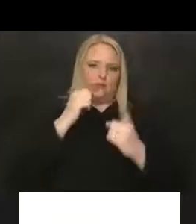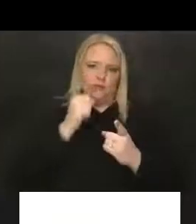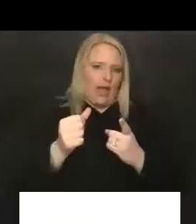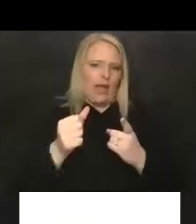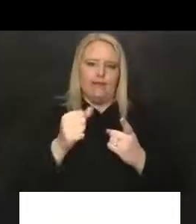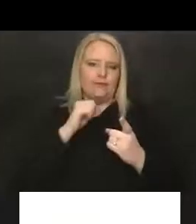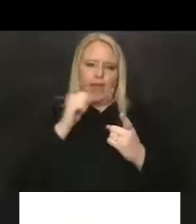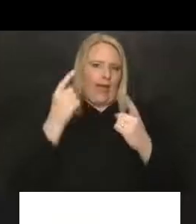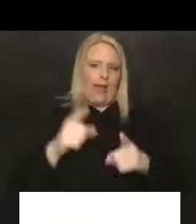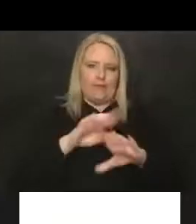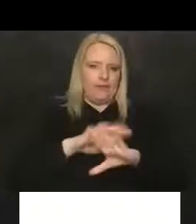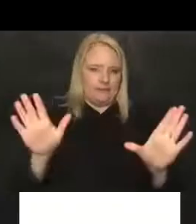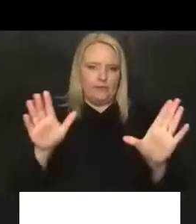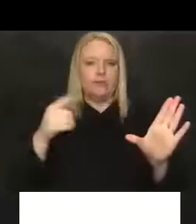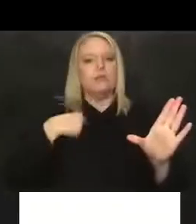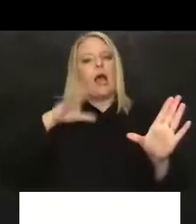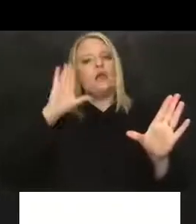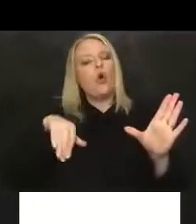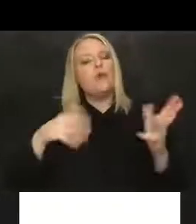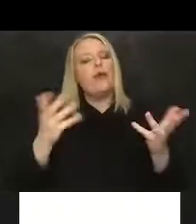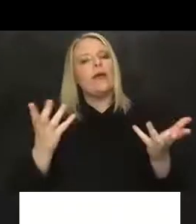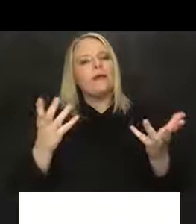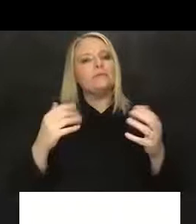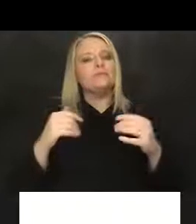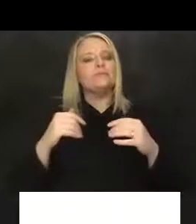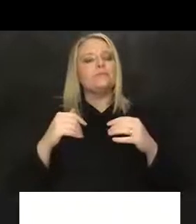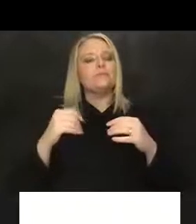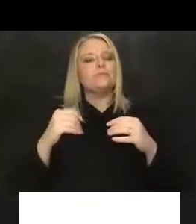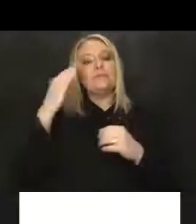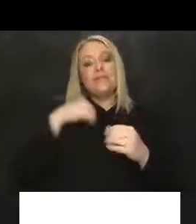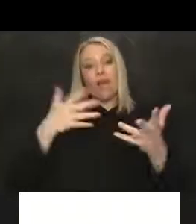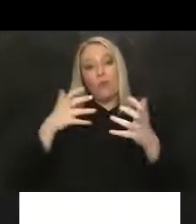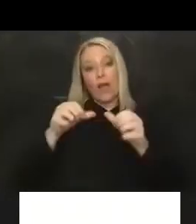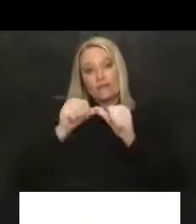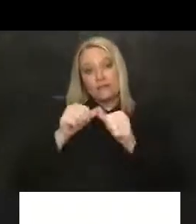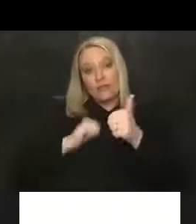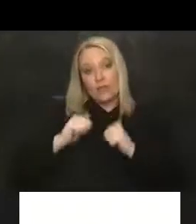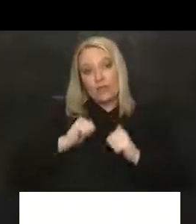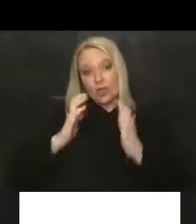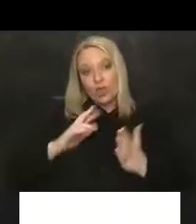shape, or form, so I knew that if I wanted to keep doing theater, I needed to find another outlet,